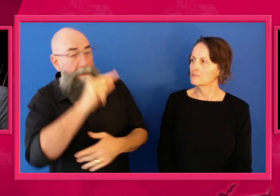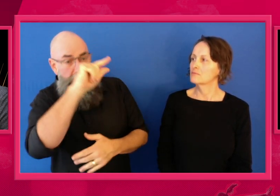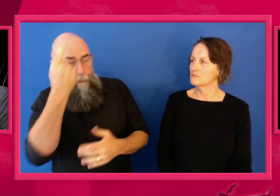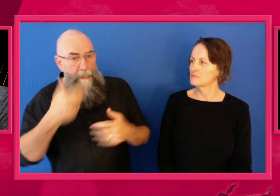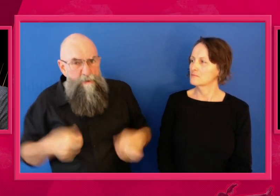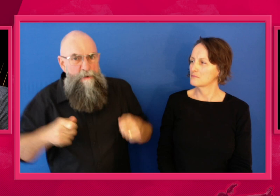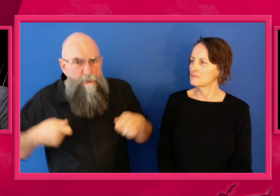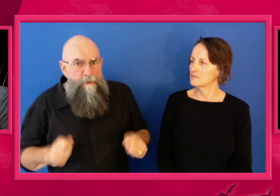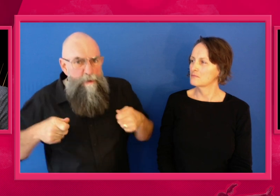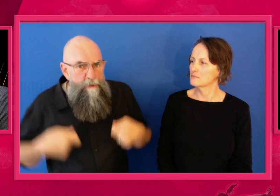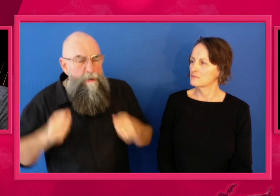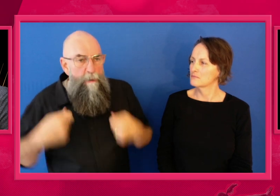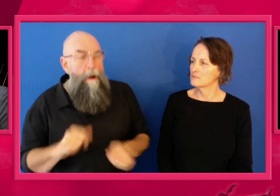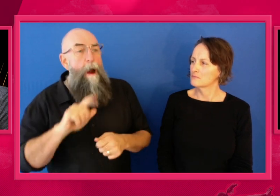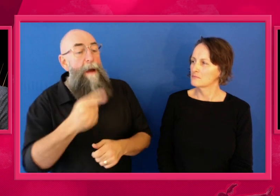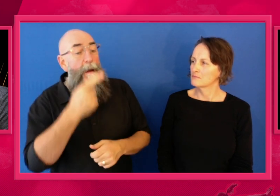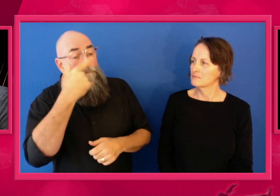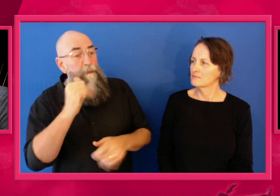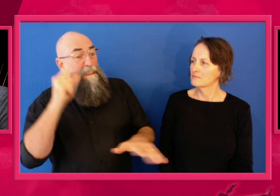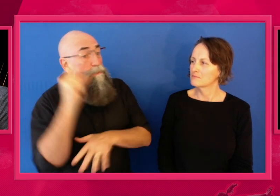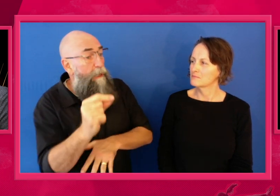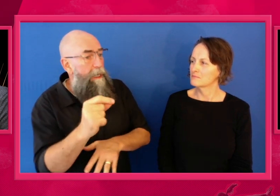behind you. I think she left her sprint a little late. She was a bit more comfortable